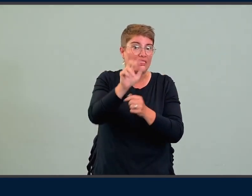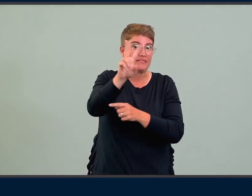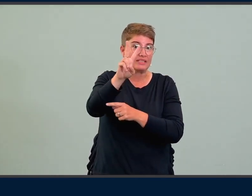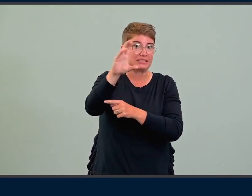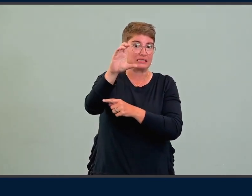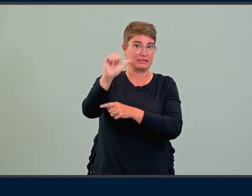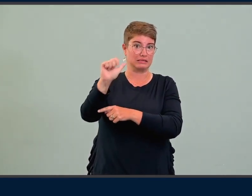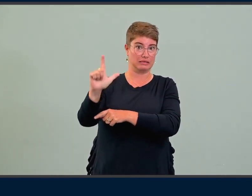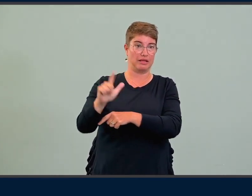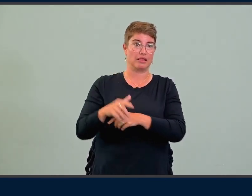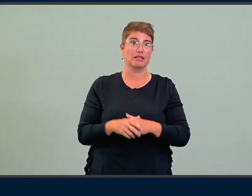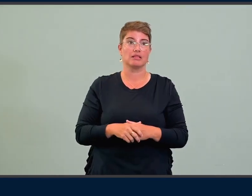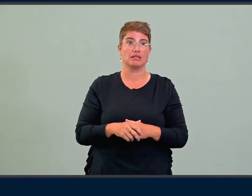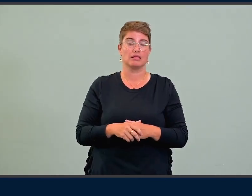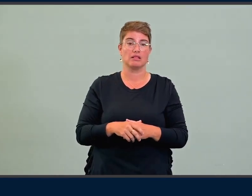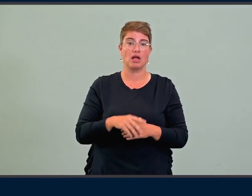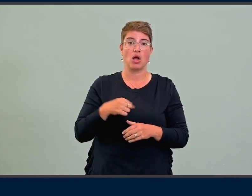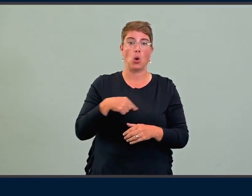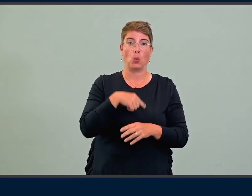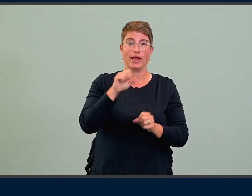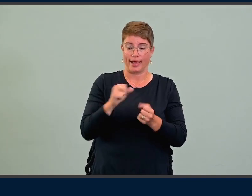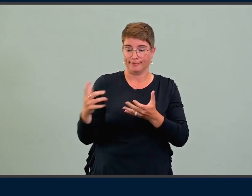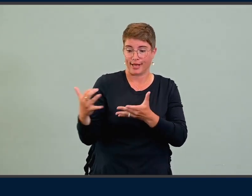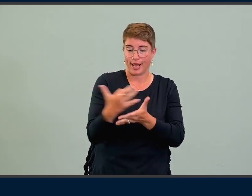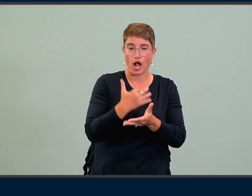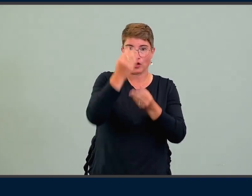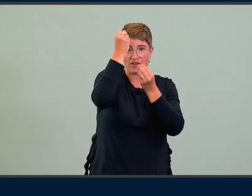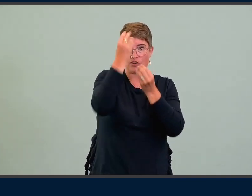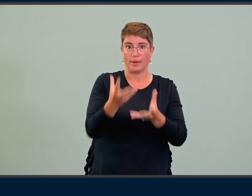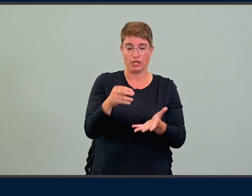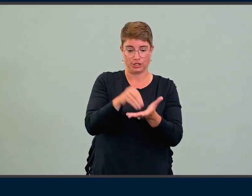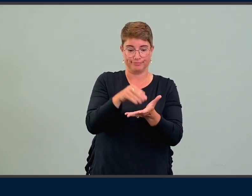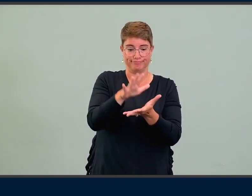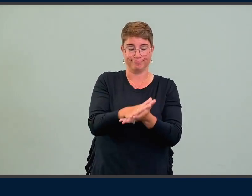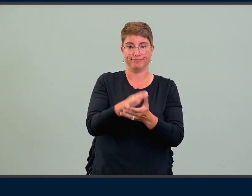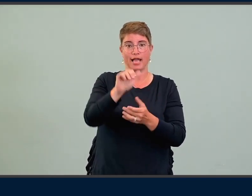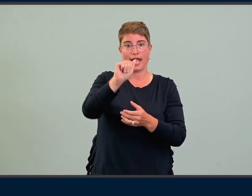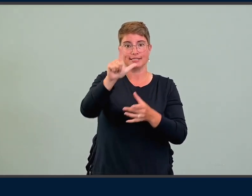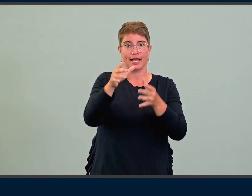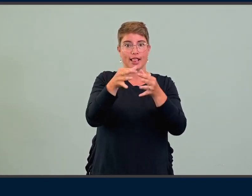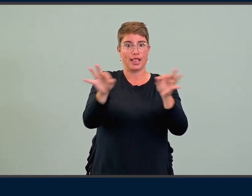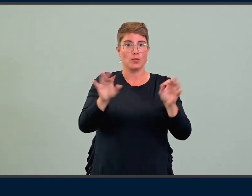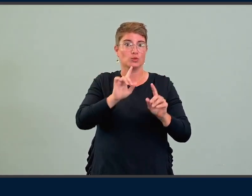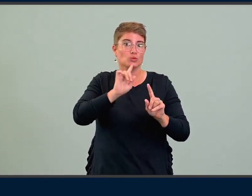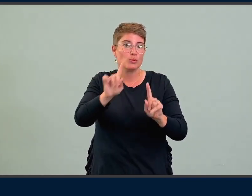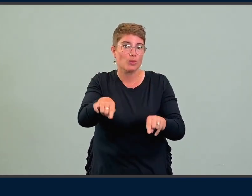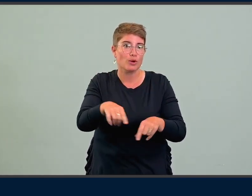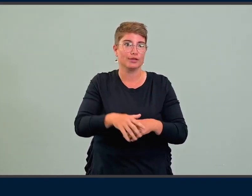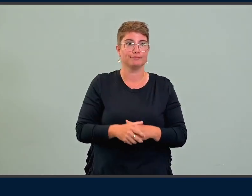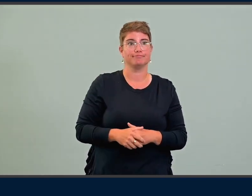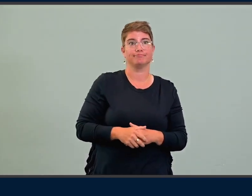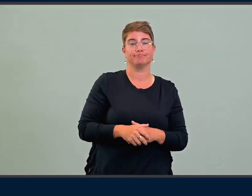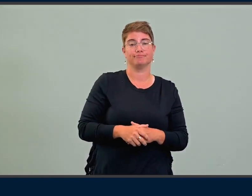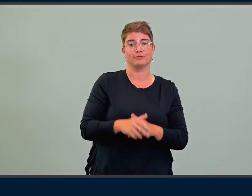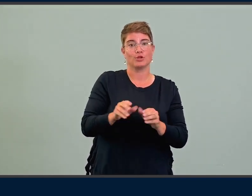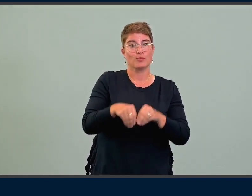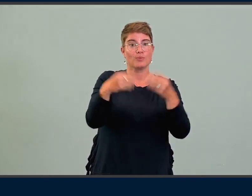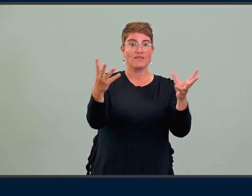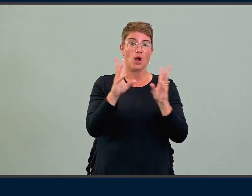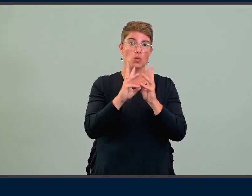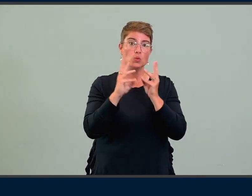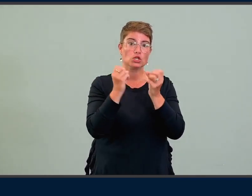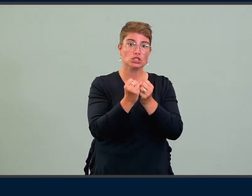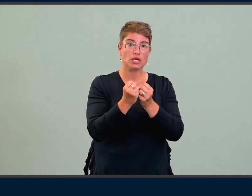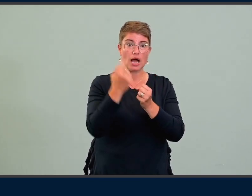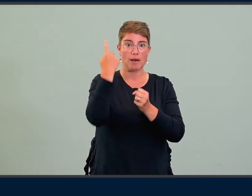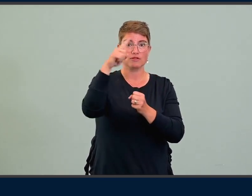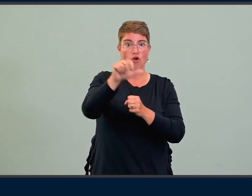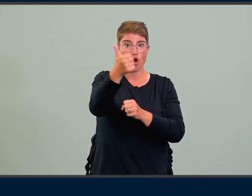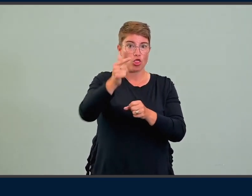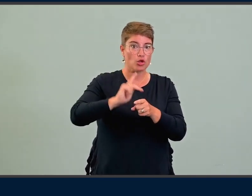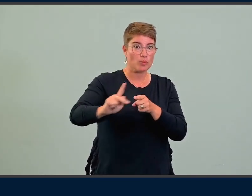children using VCSL. We can collect data to generate language reports. We can provide